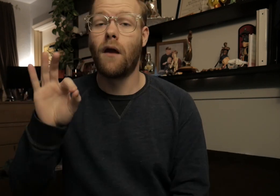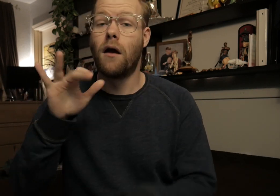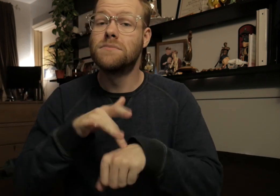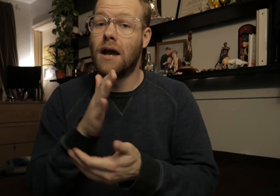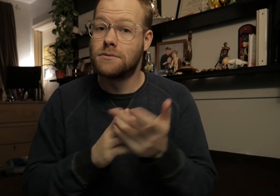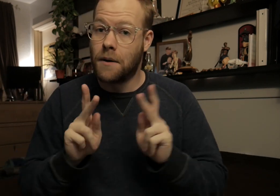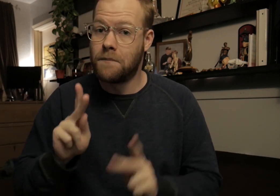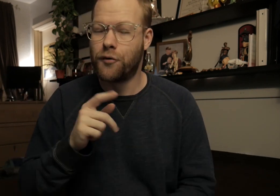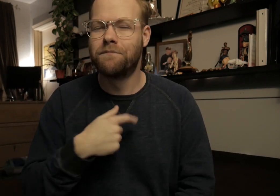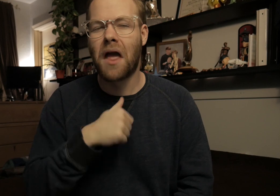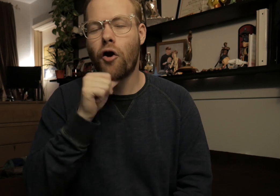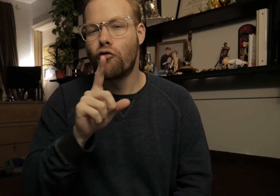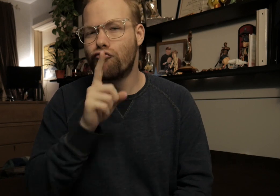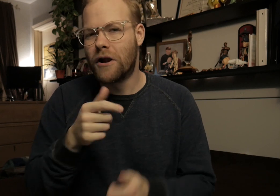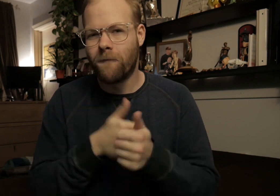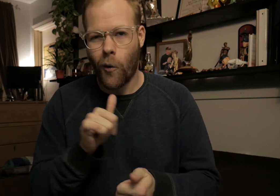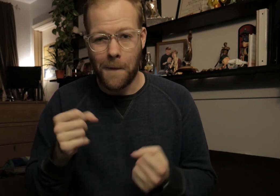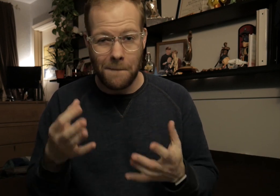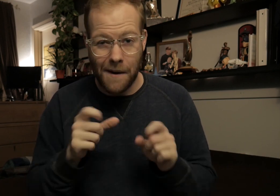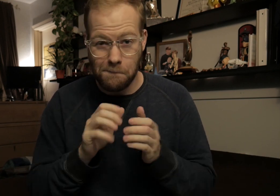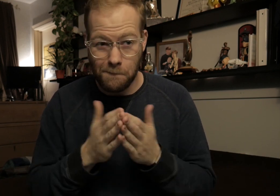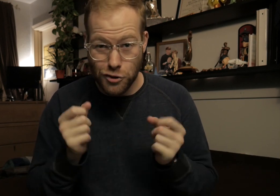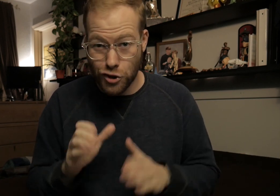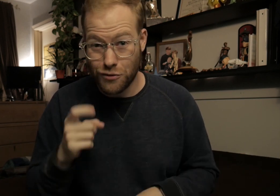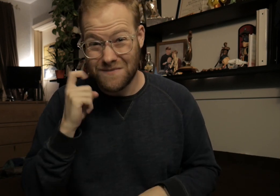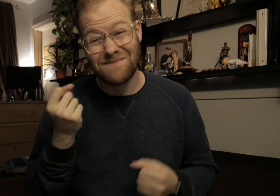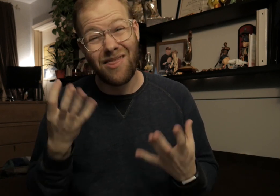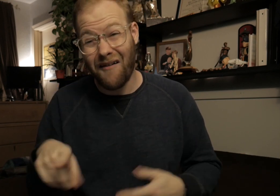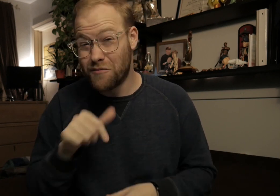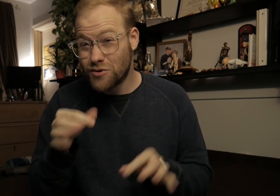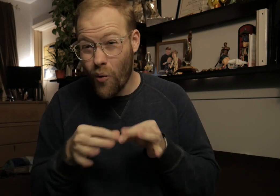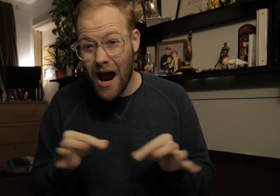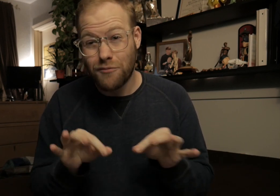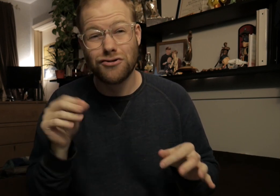9. Tag some people! I don't really follow that many BookTubers because a lot of them don't caption,